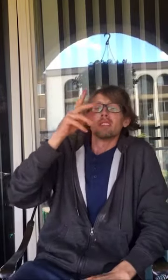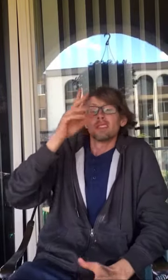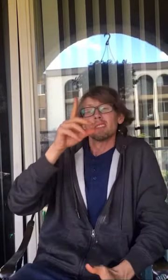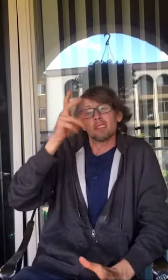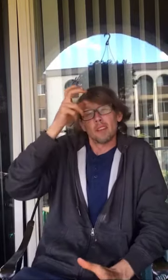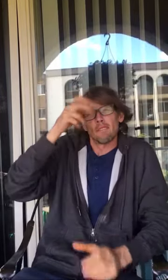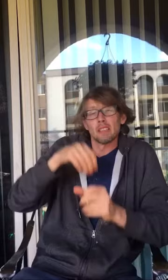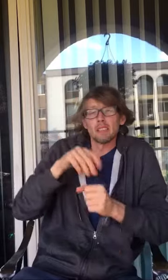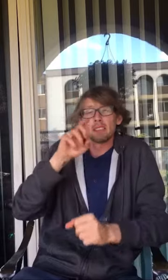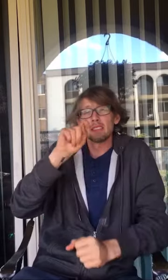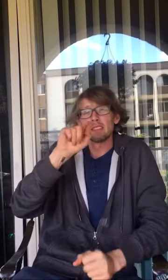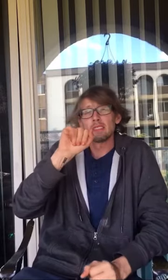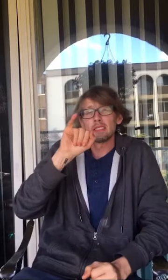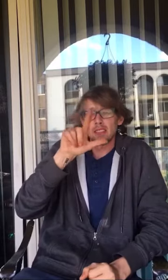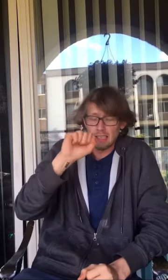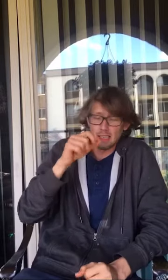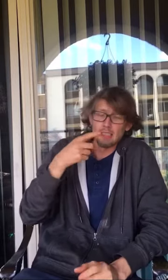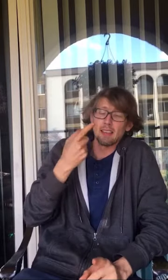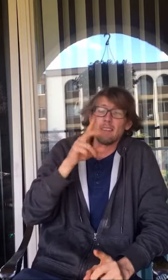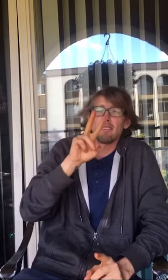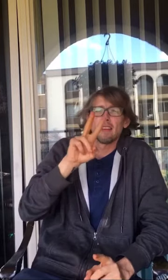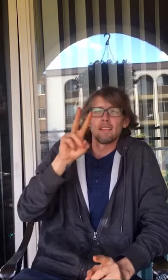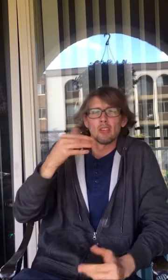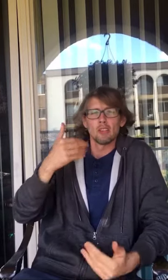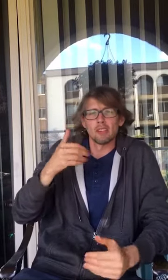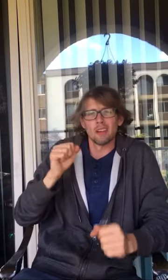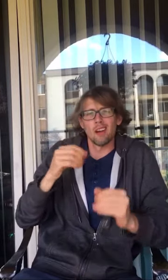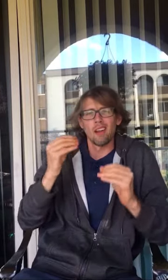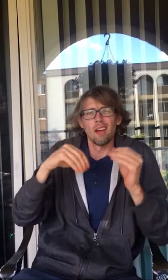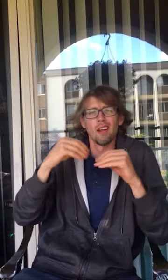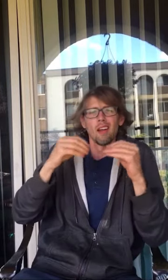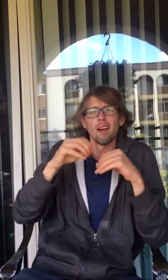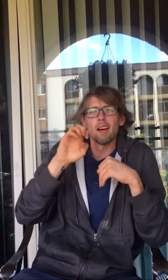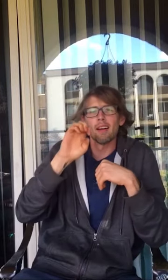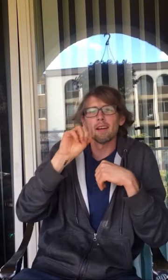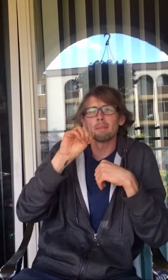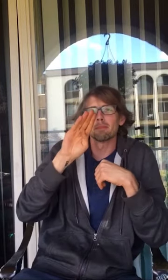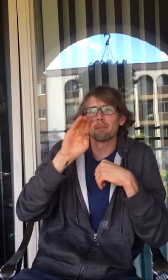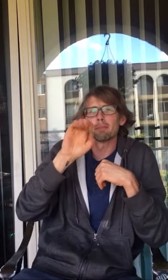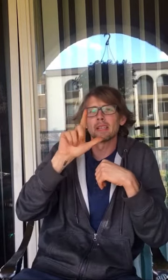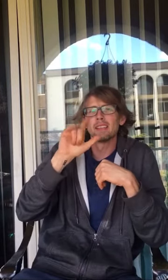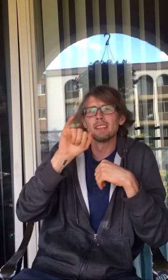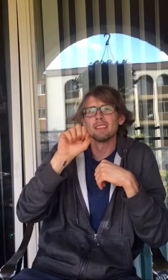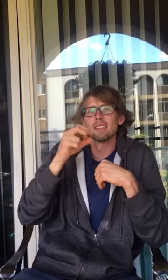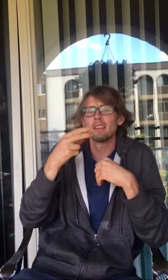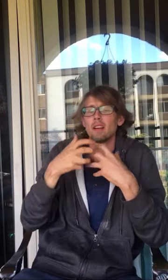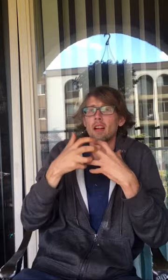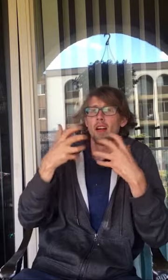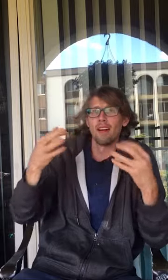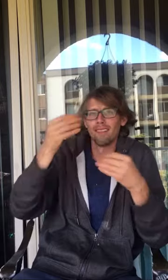The devil is in the details. In Visual Vernacular, you can embellish a LOT of information.